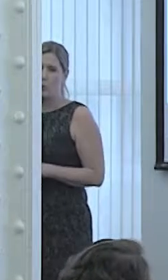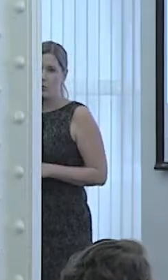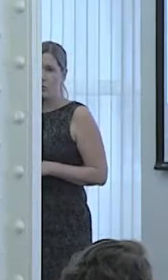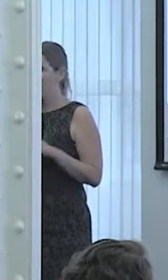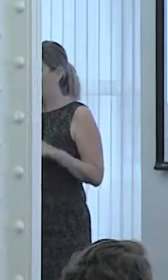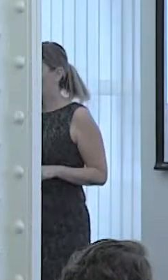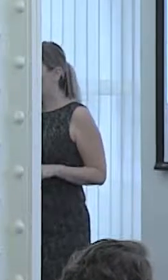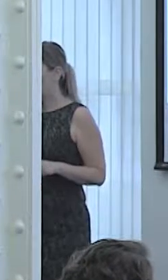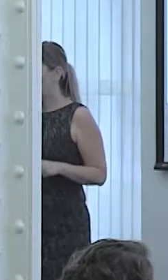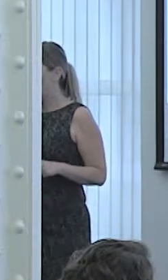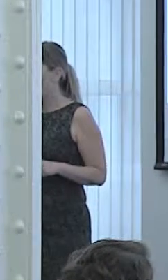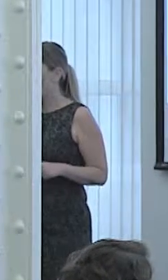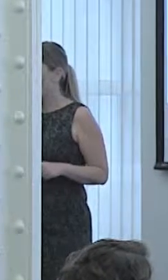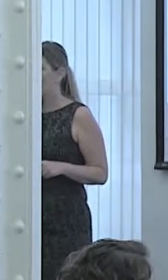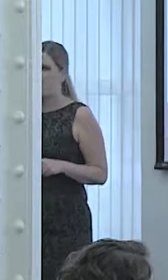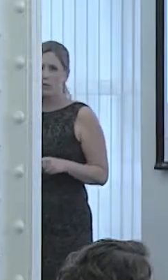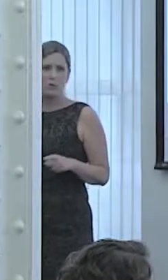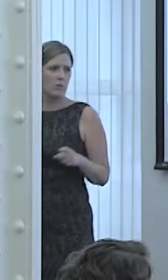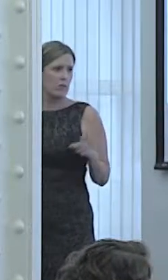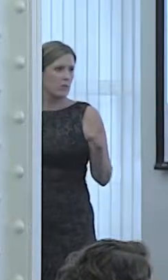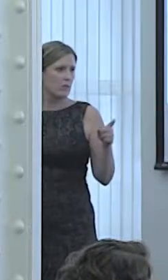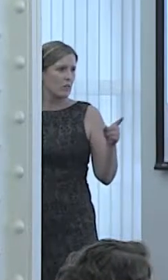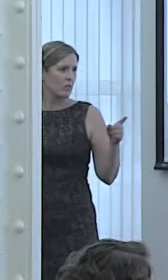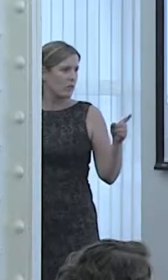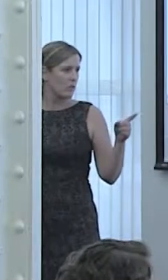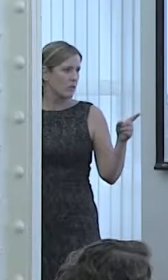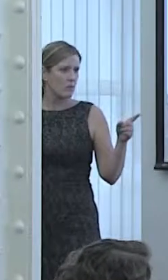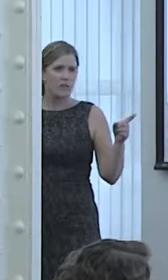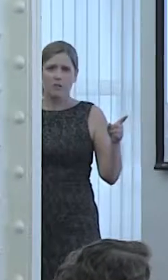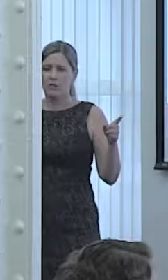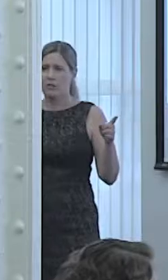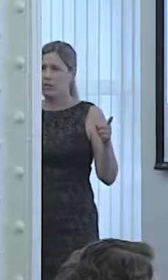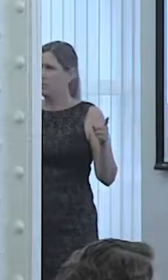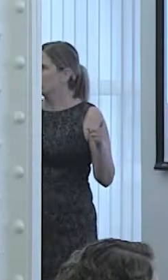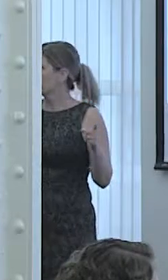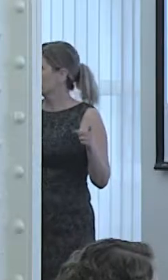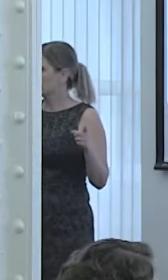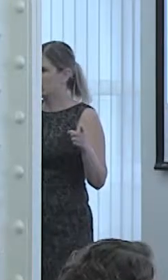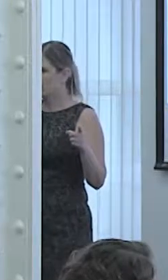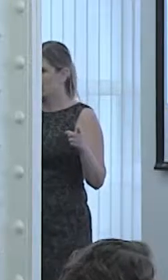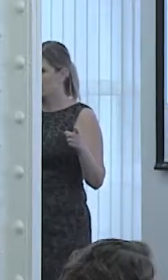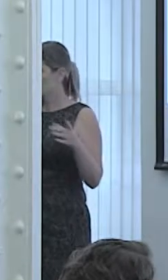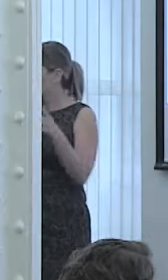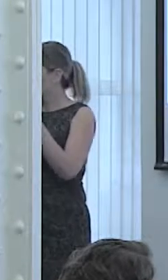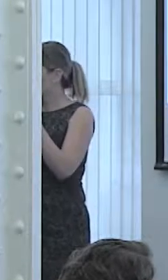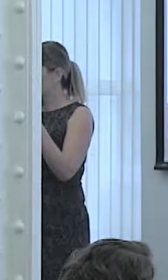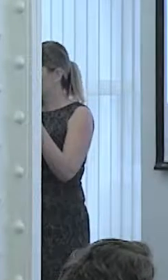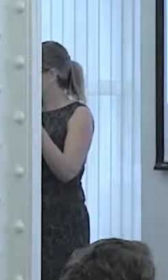[Woman] I just wanna say to anyone listening, who has a mental illness, your illness may make you feel